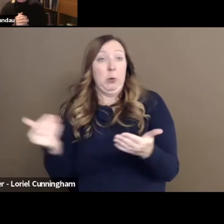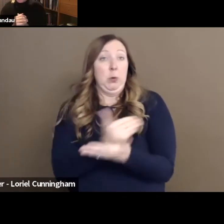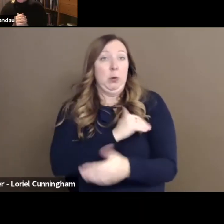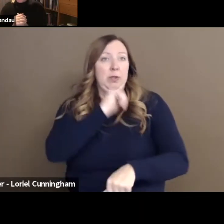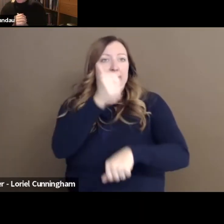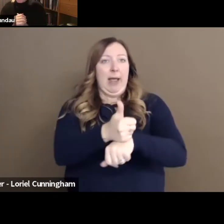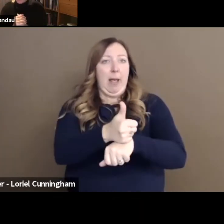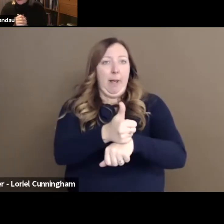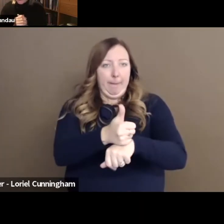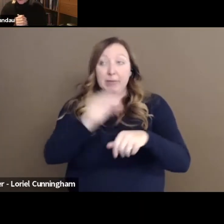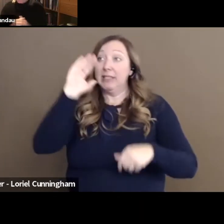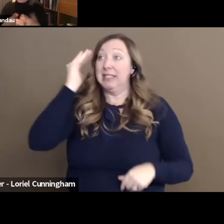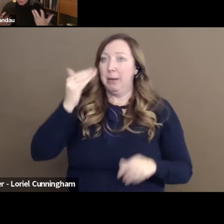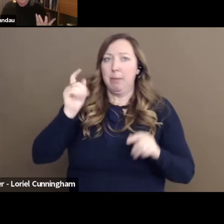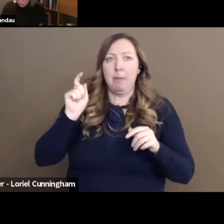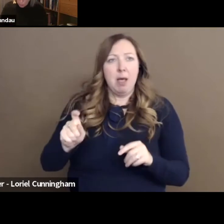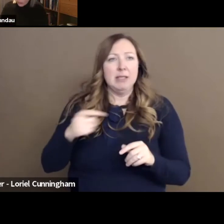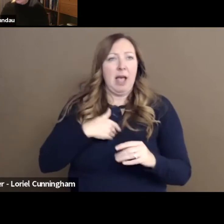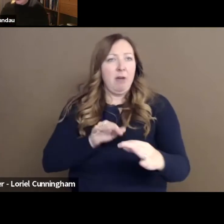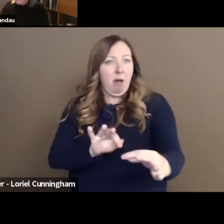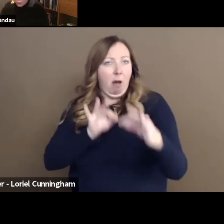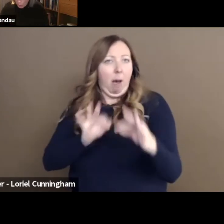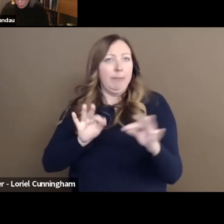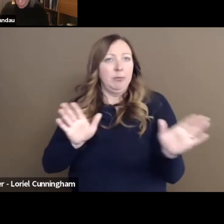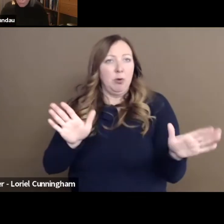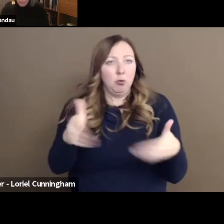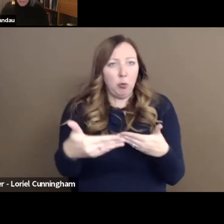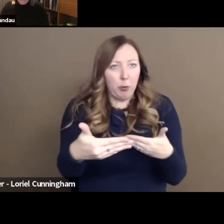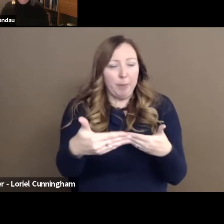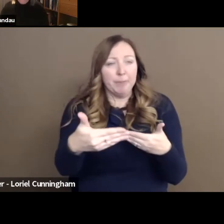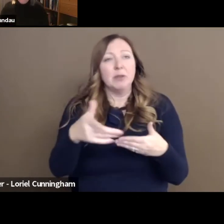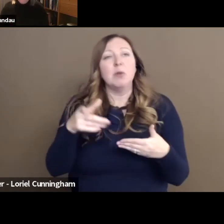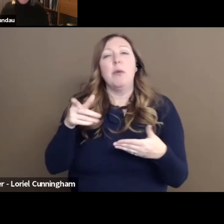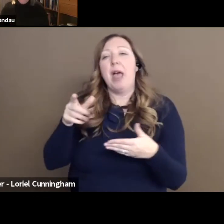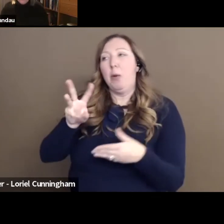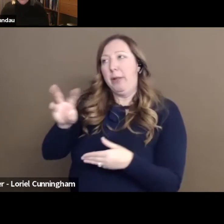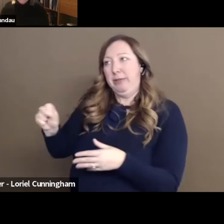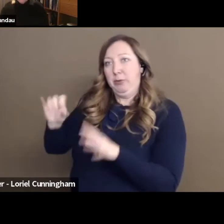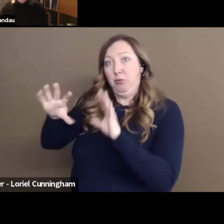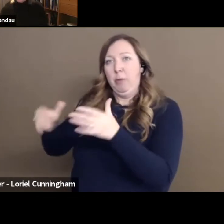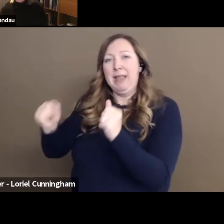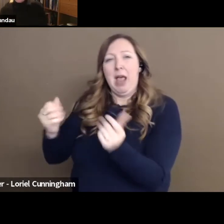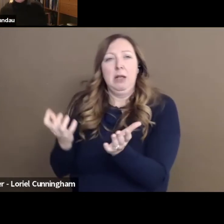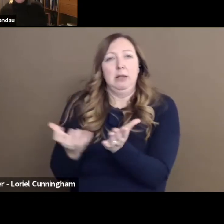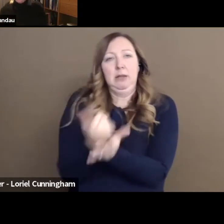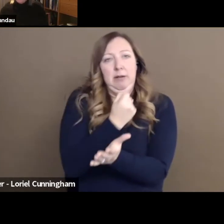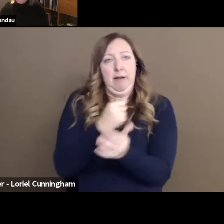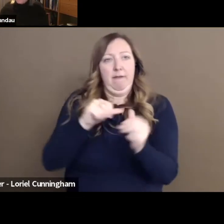them to be able to use the geometry but use the geometry they can